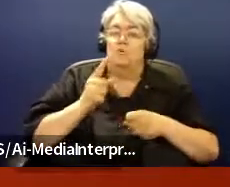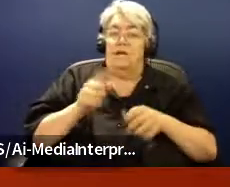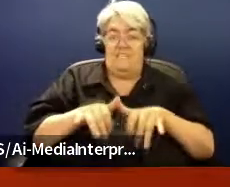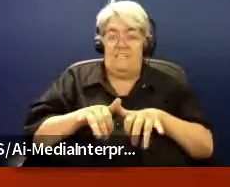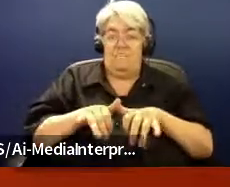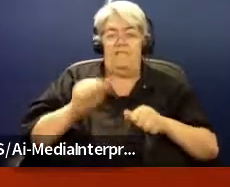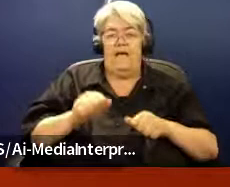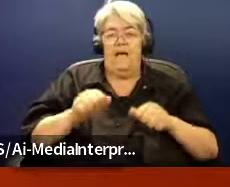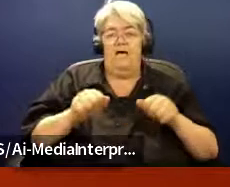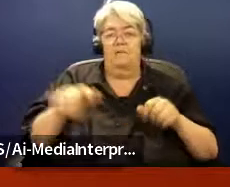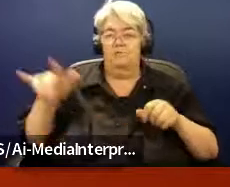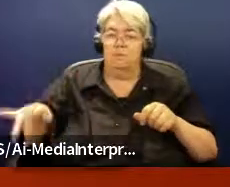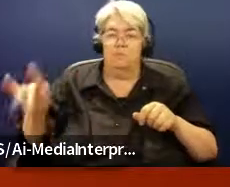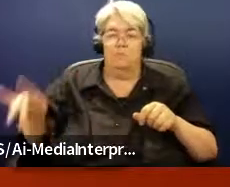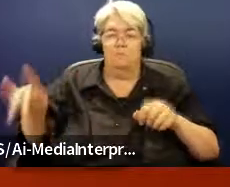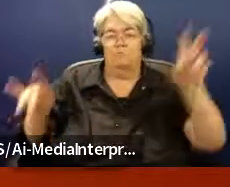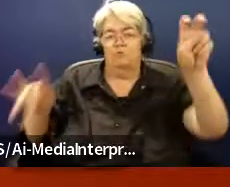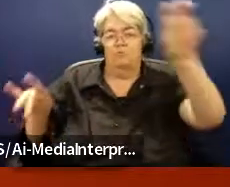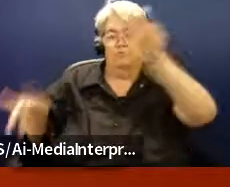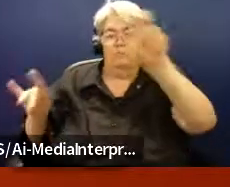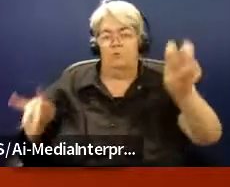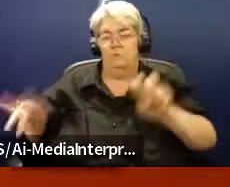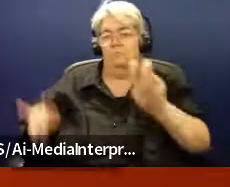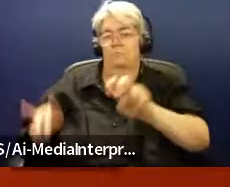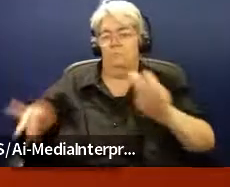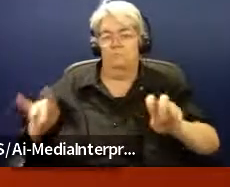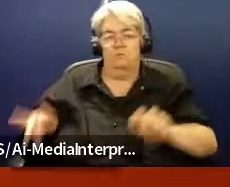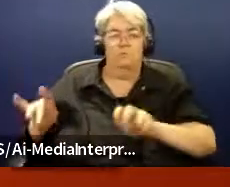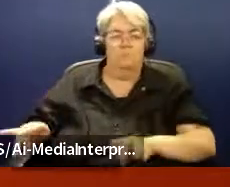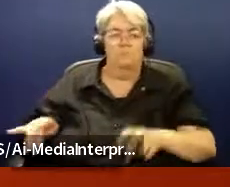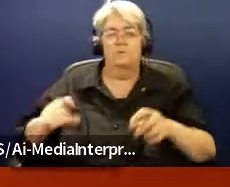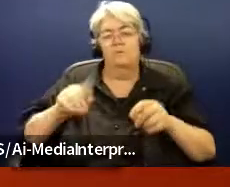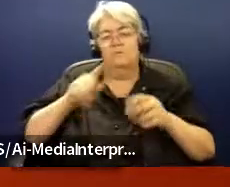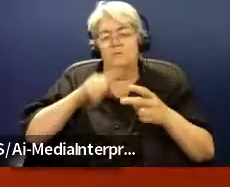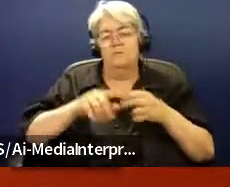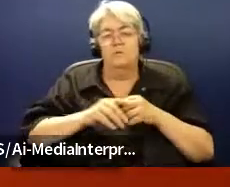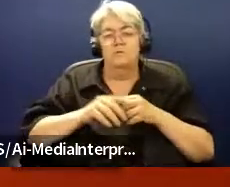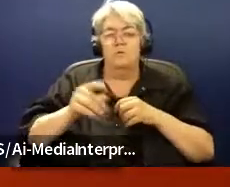I already mentioned about keyboard functionality, this is super important making sure that we can get through